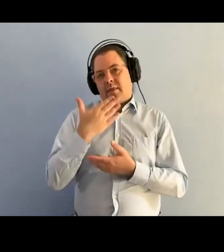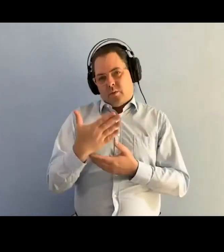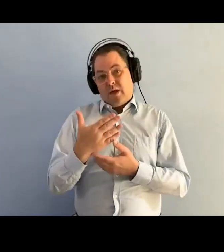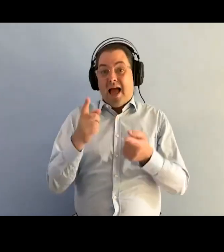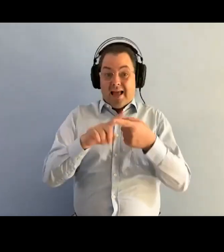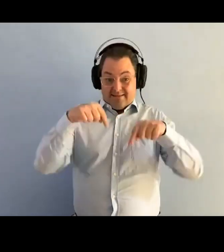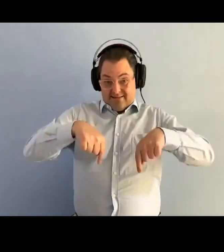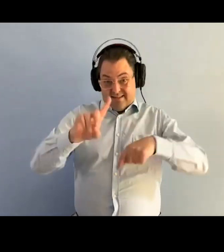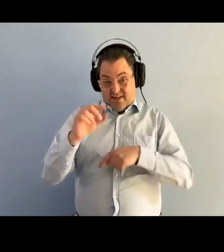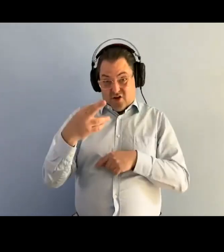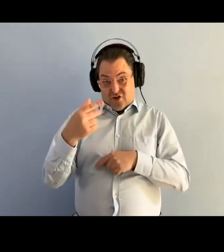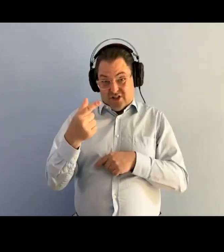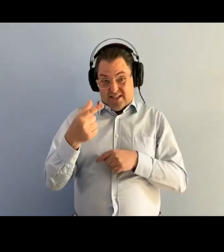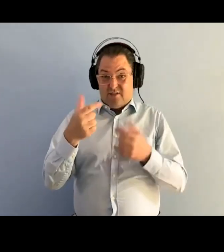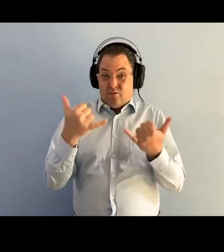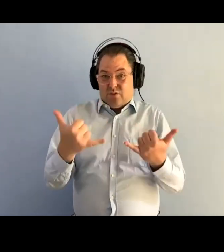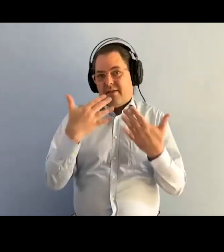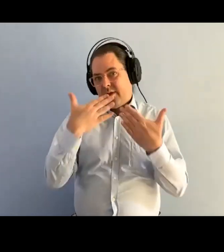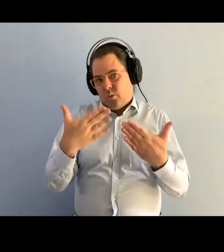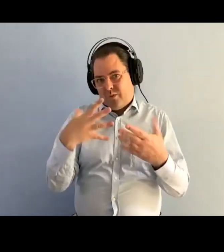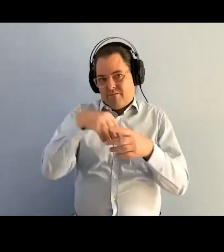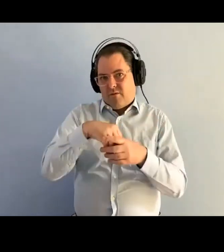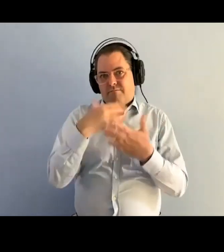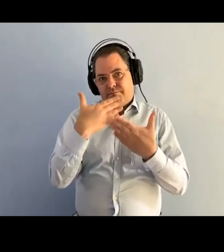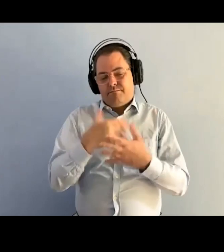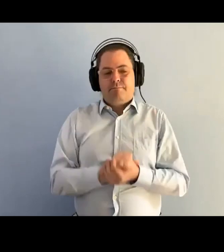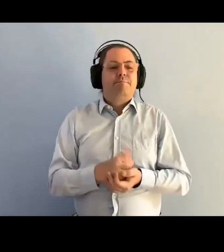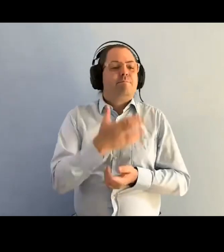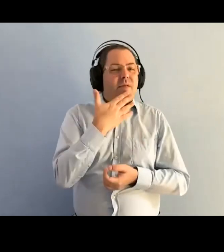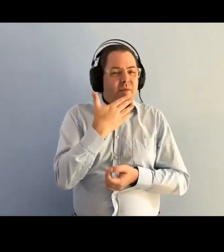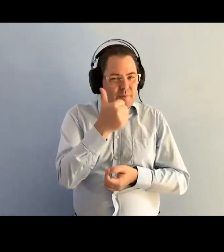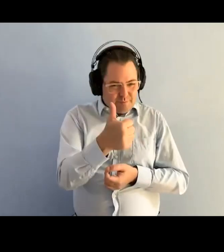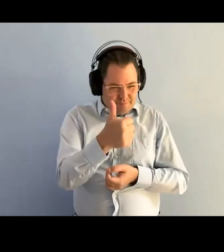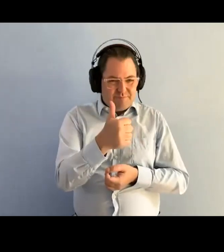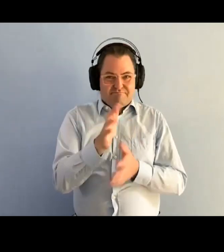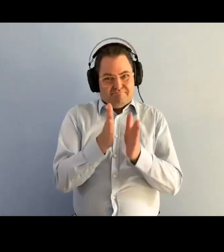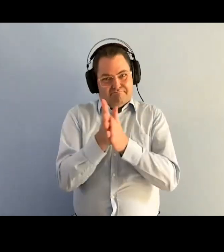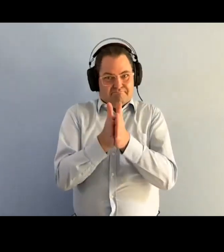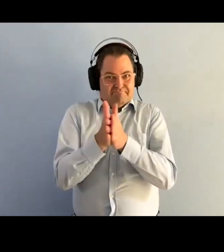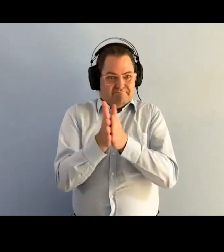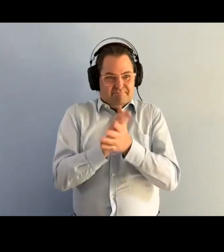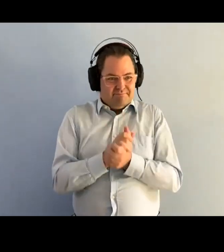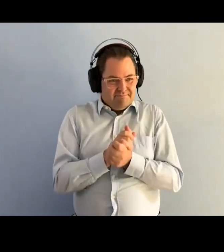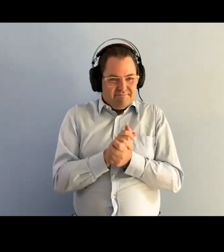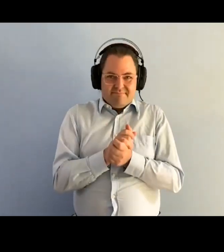that contributed to these initiatives and to this really important event today. Thank you.